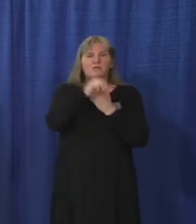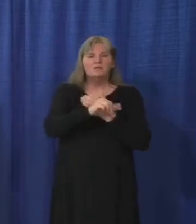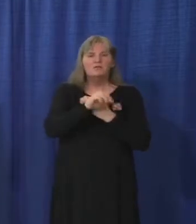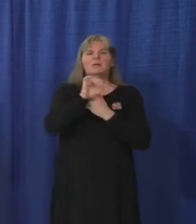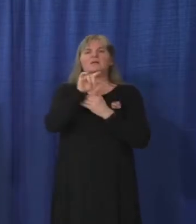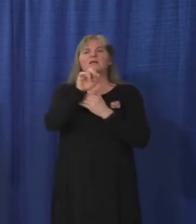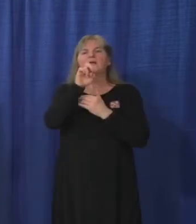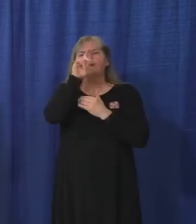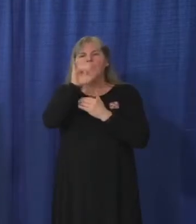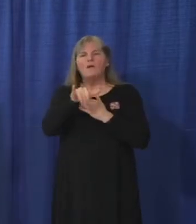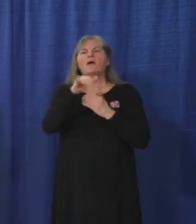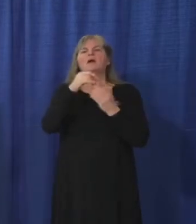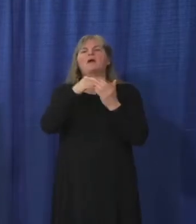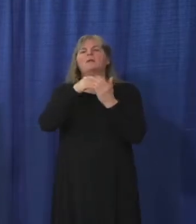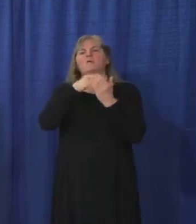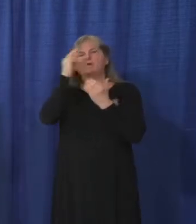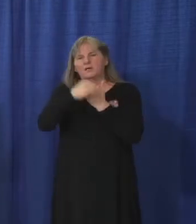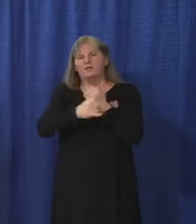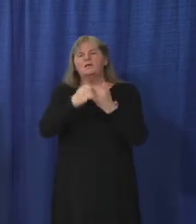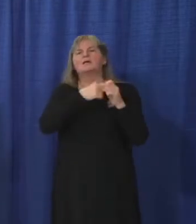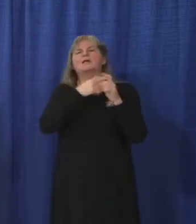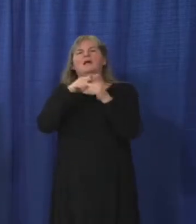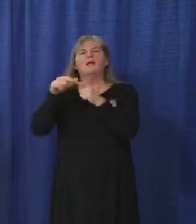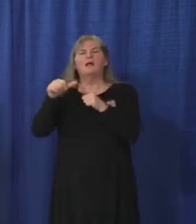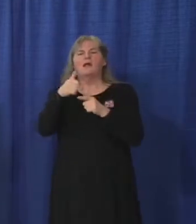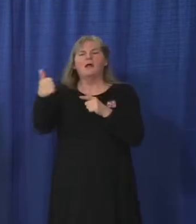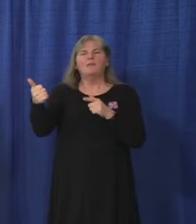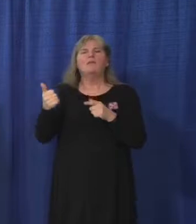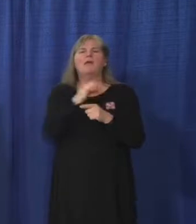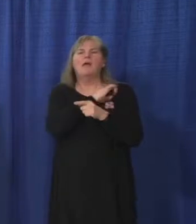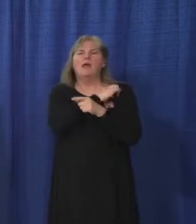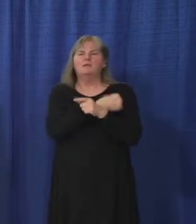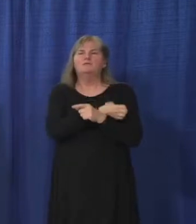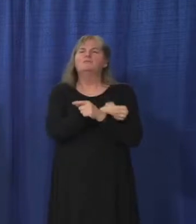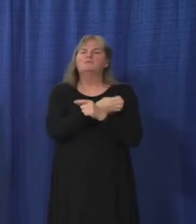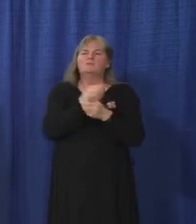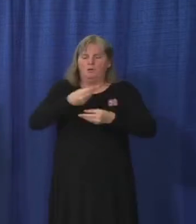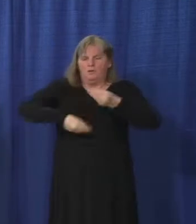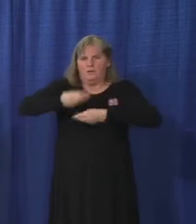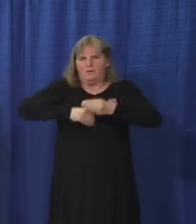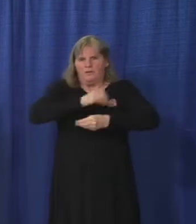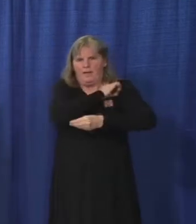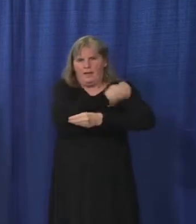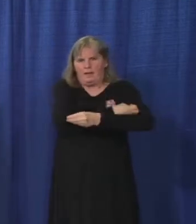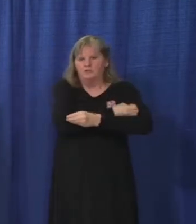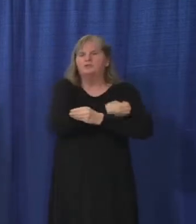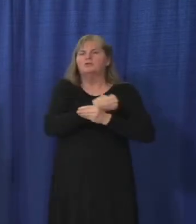that program as well as the energy projects here and our